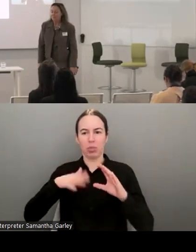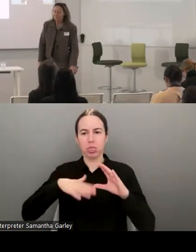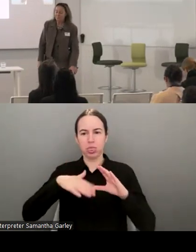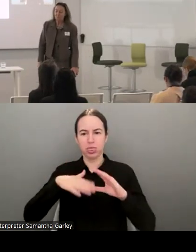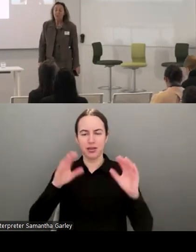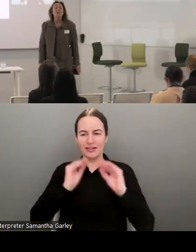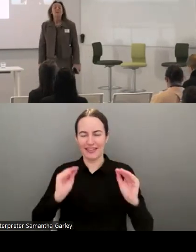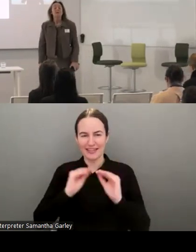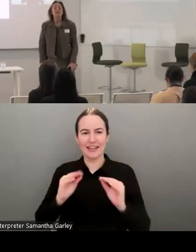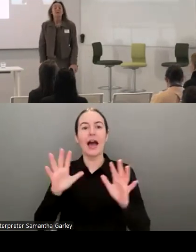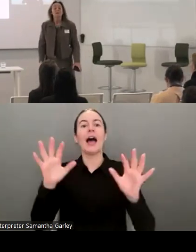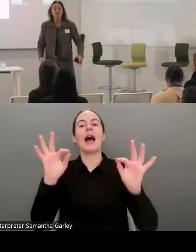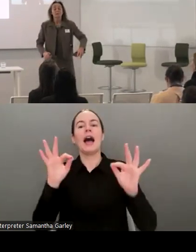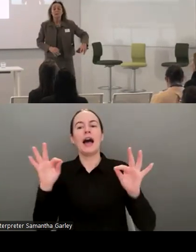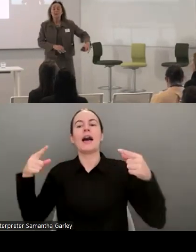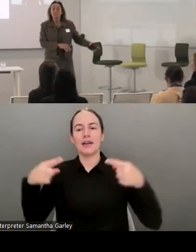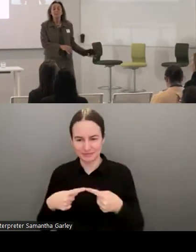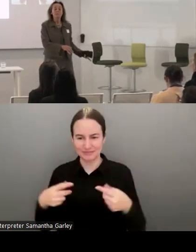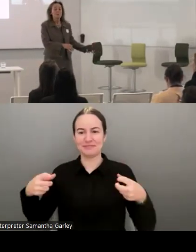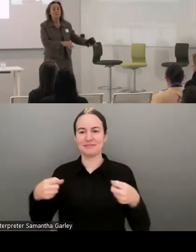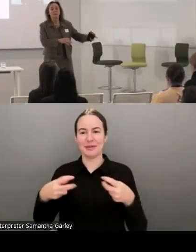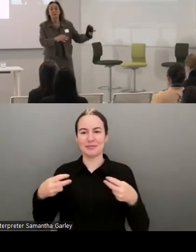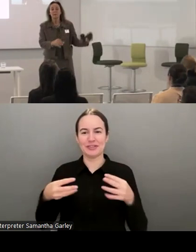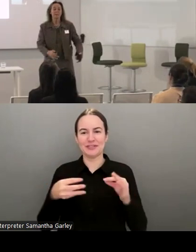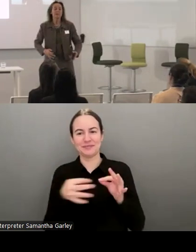So, we are now we have moved from testing